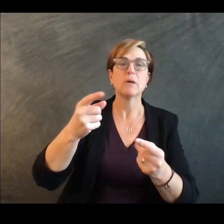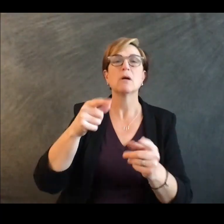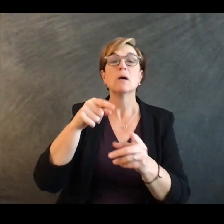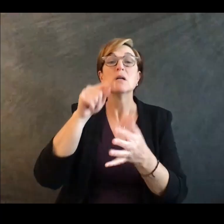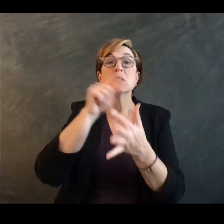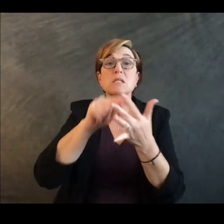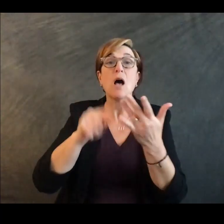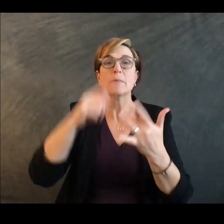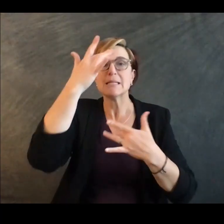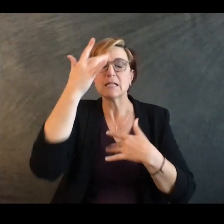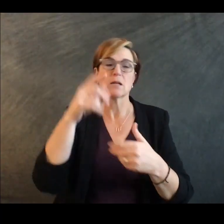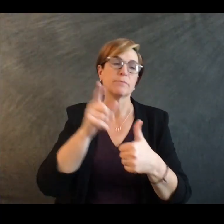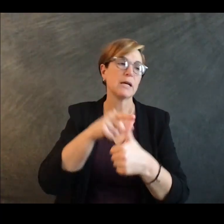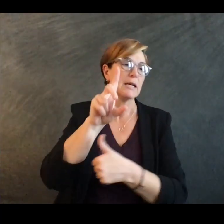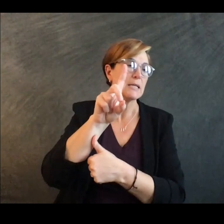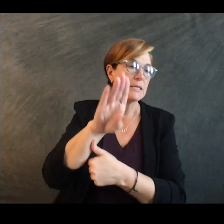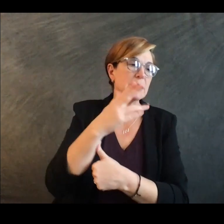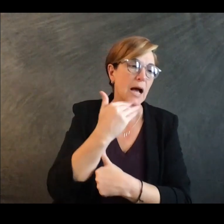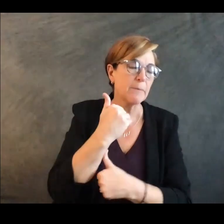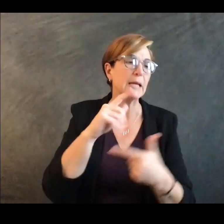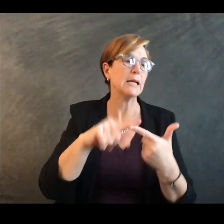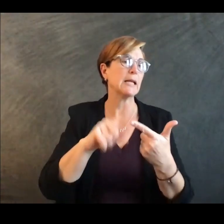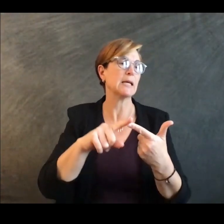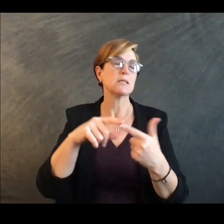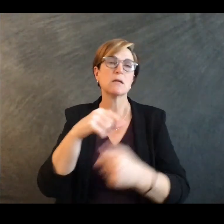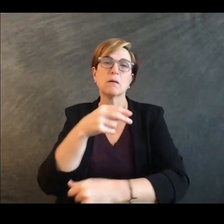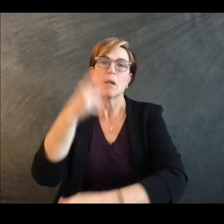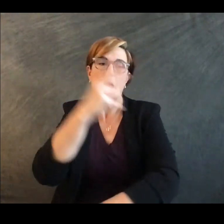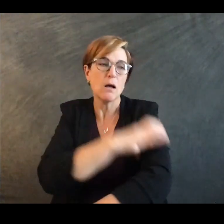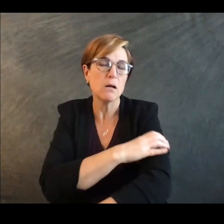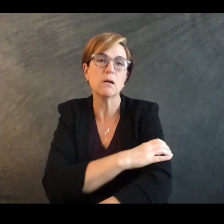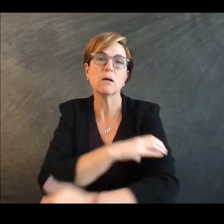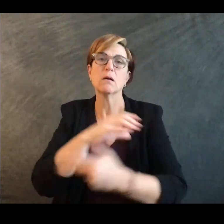obesity and asthma are disproportionately afflicting the